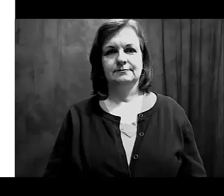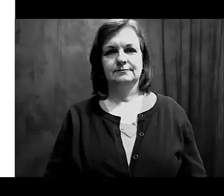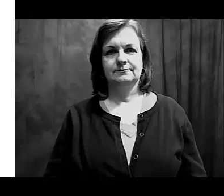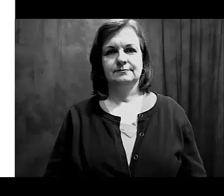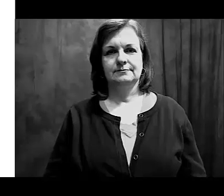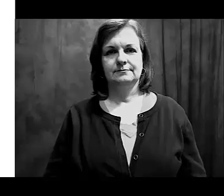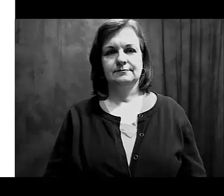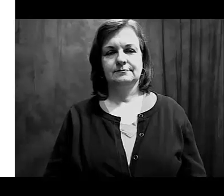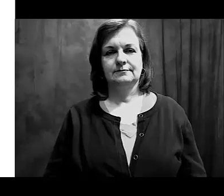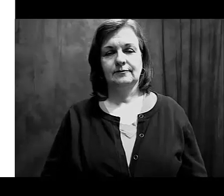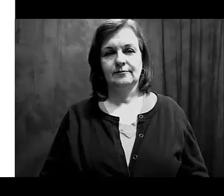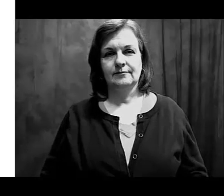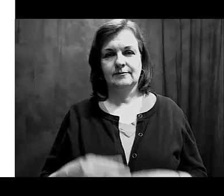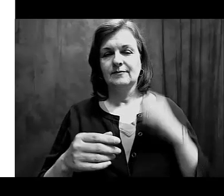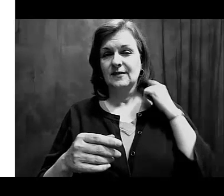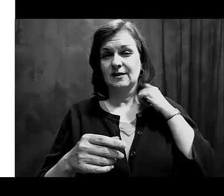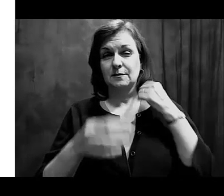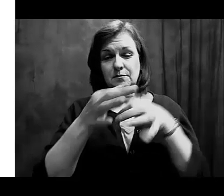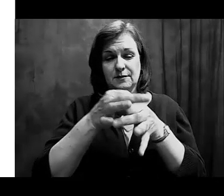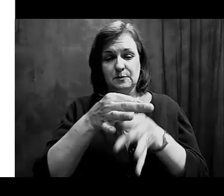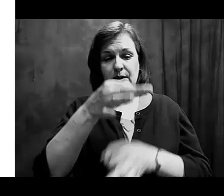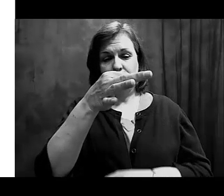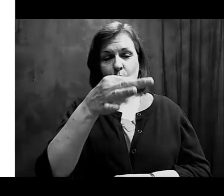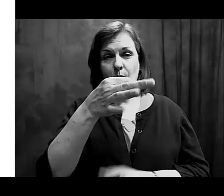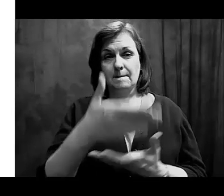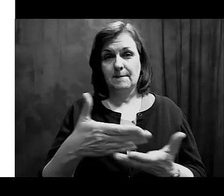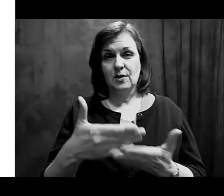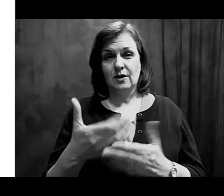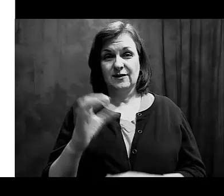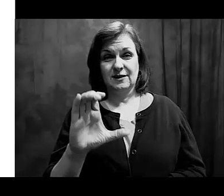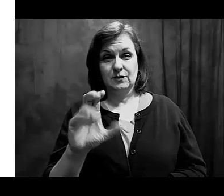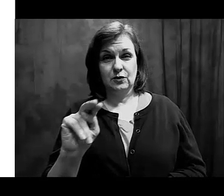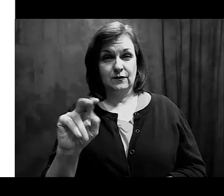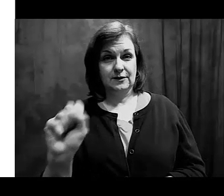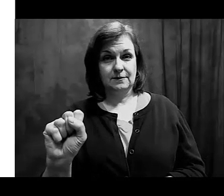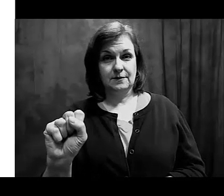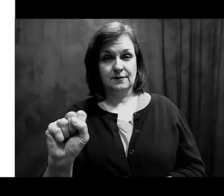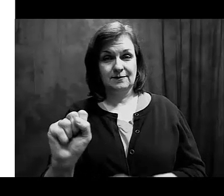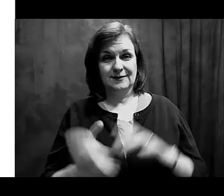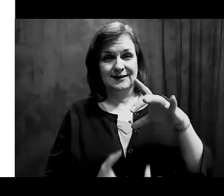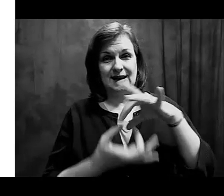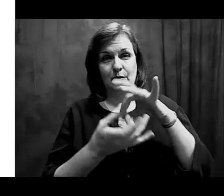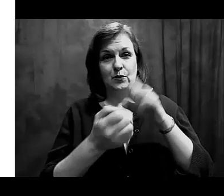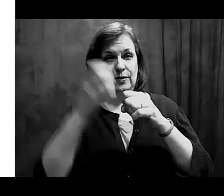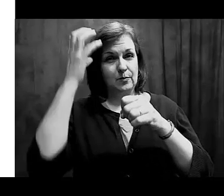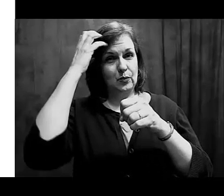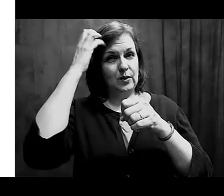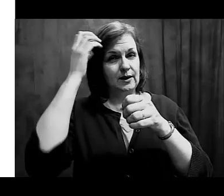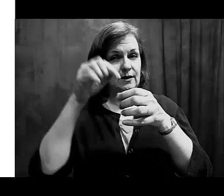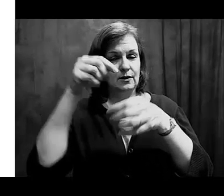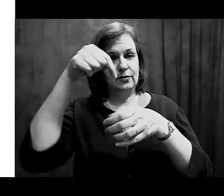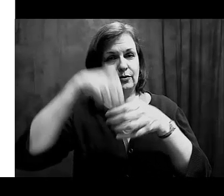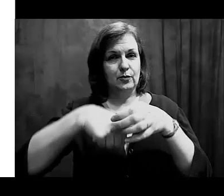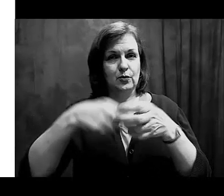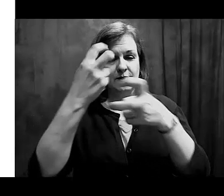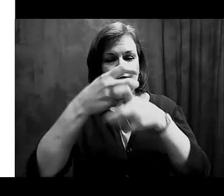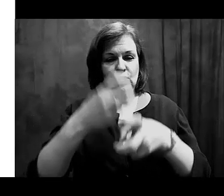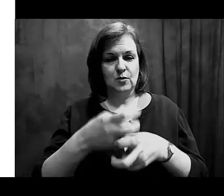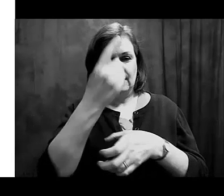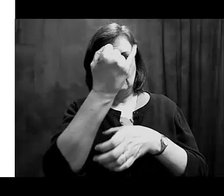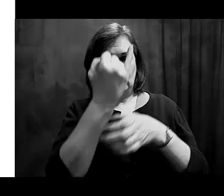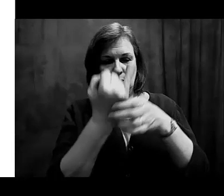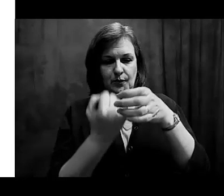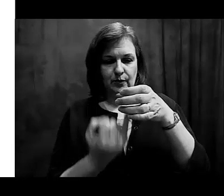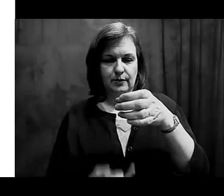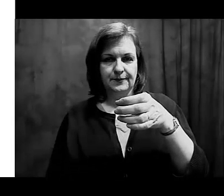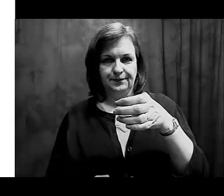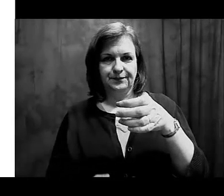The spinal cord part of your central nervous system extends from your brain through your vertebrae all the way down your back